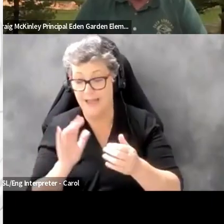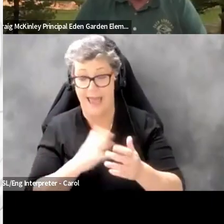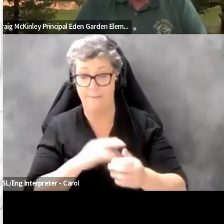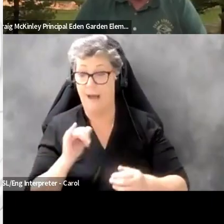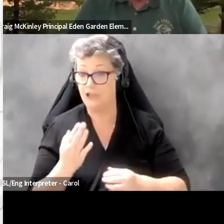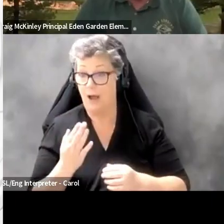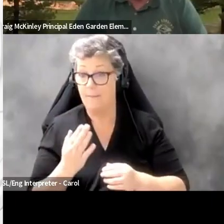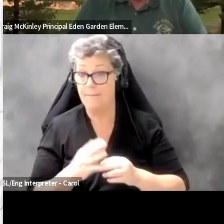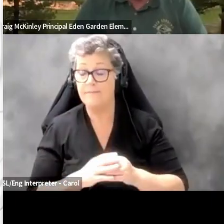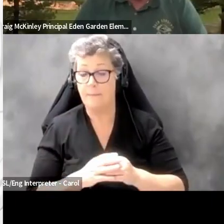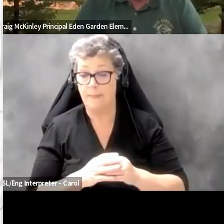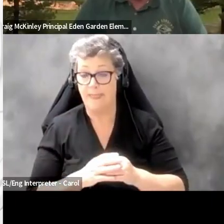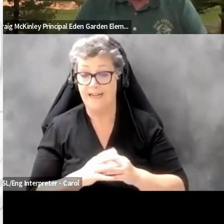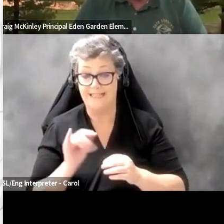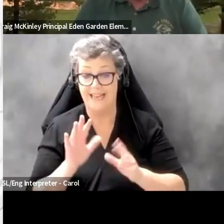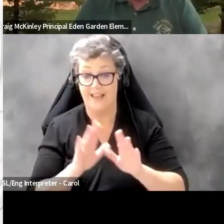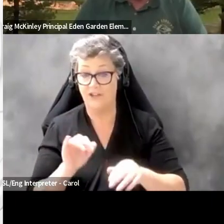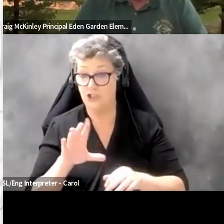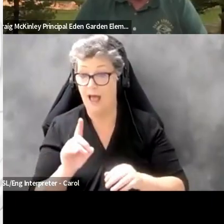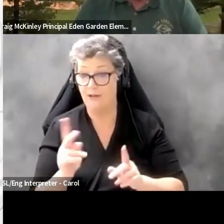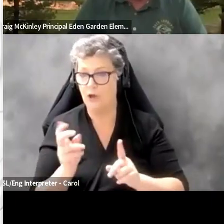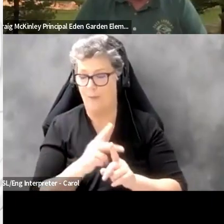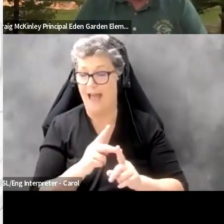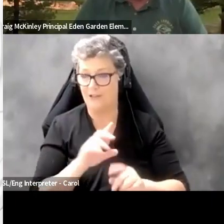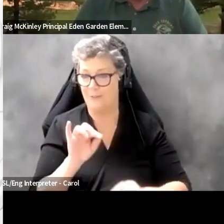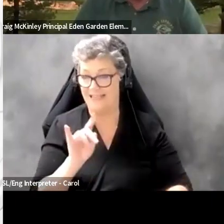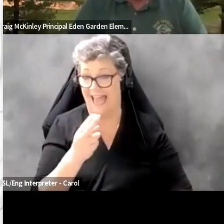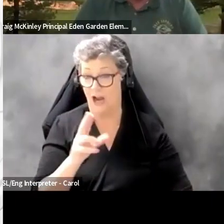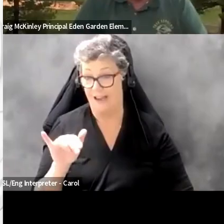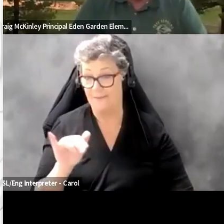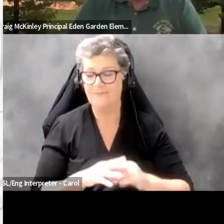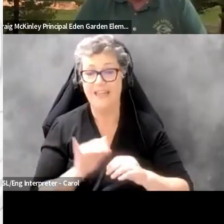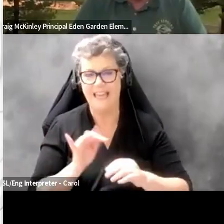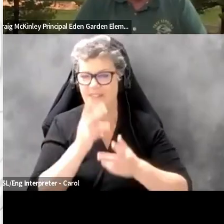to to if if a child and I'm going to go back to my little Zachary if he's interested in science